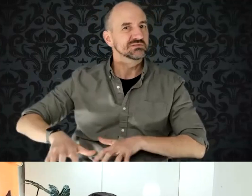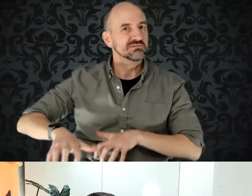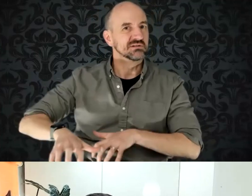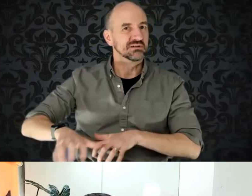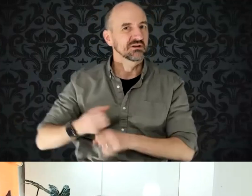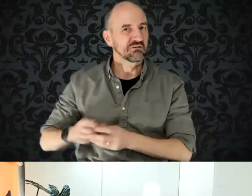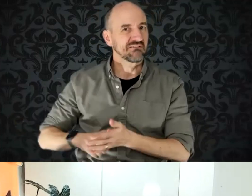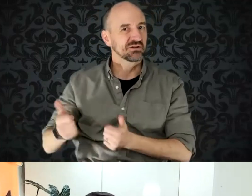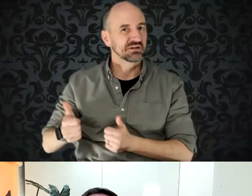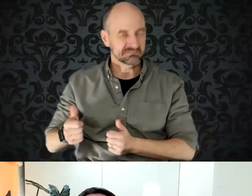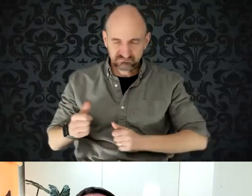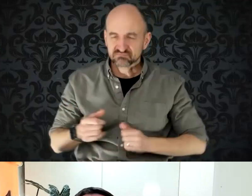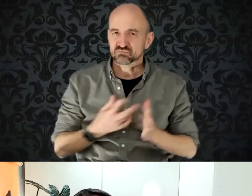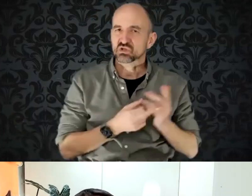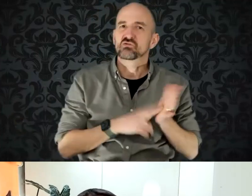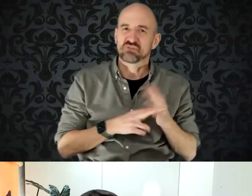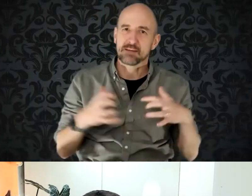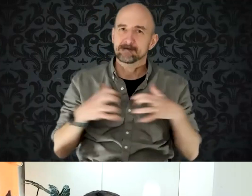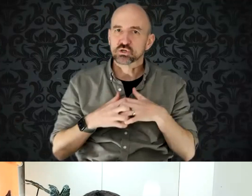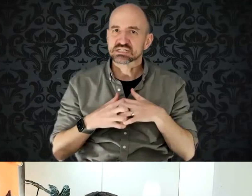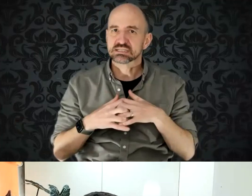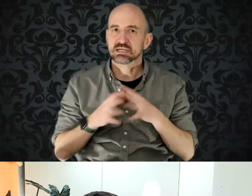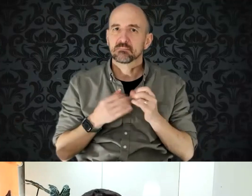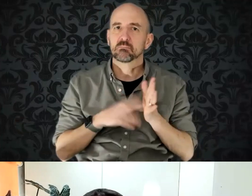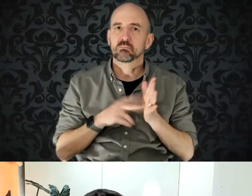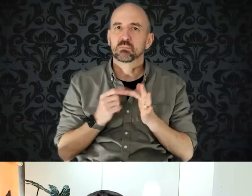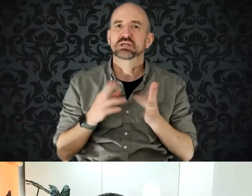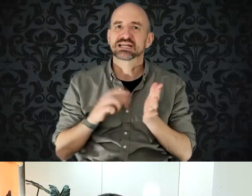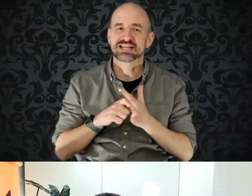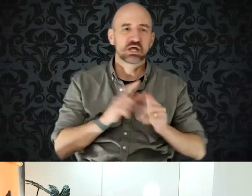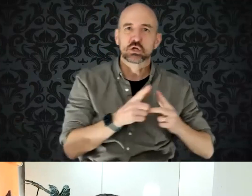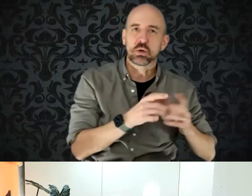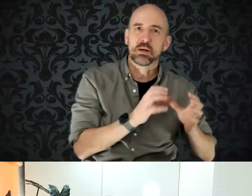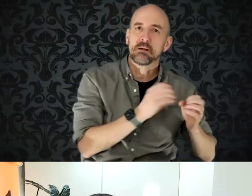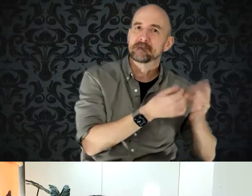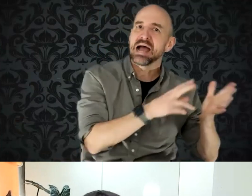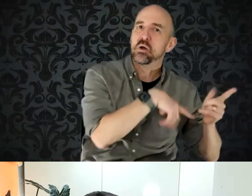got a really good grip resistance. If you go for present bonded gravel, then the gravel